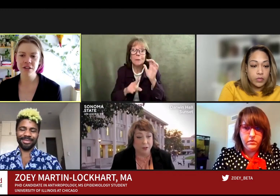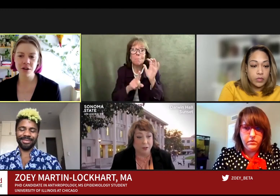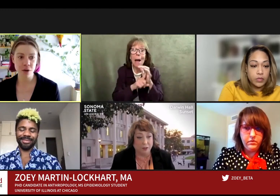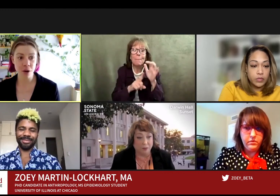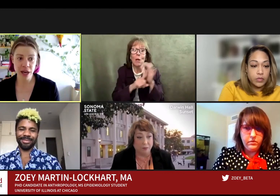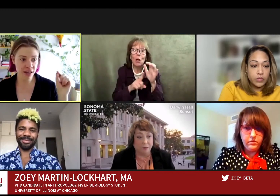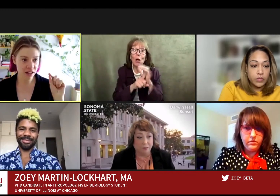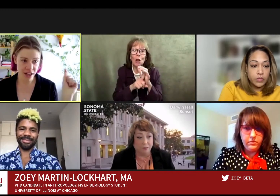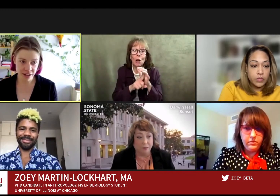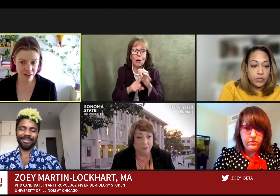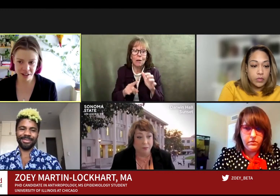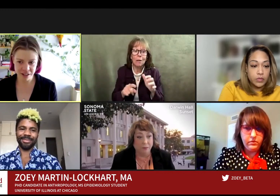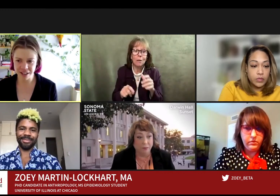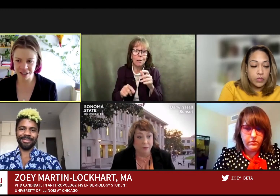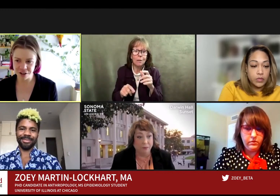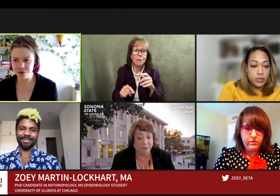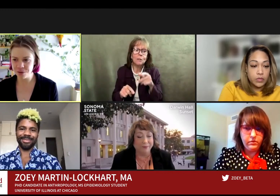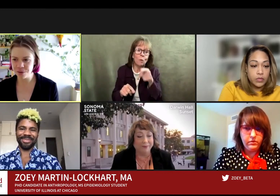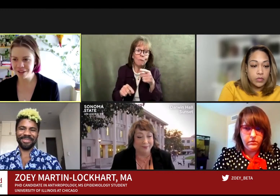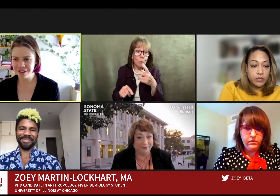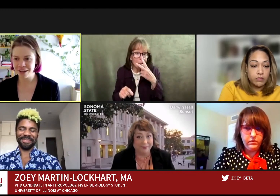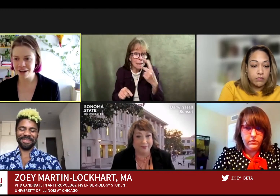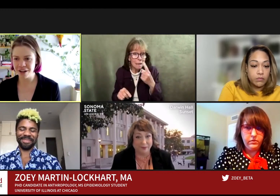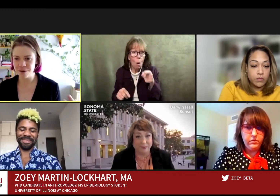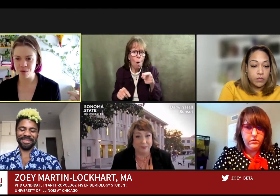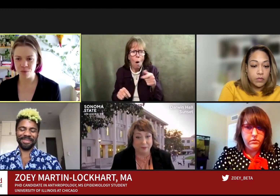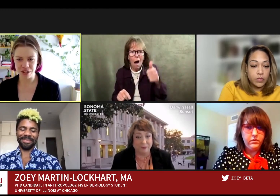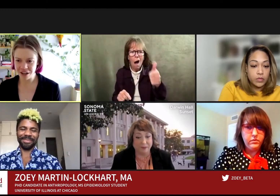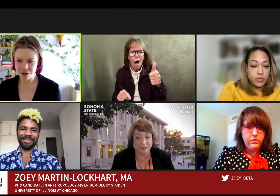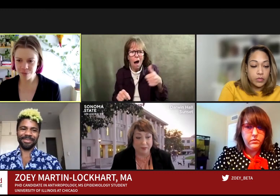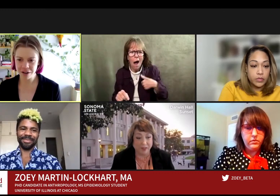So go ahead and like things that you want to hear about.